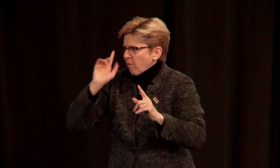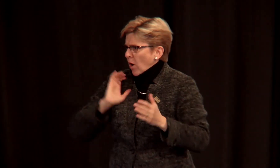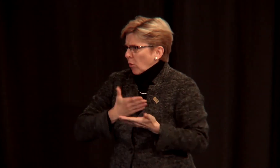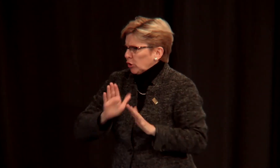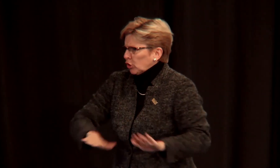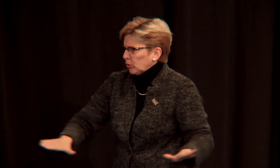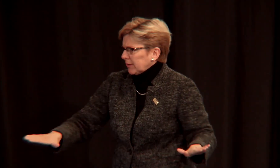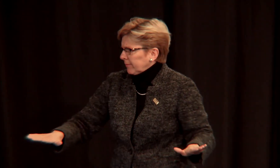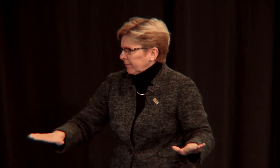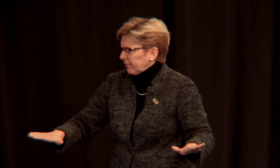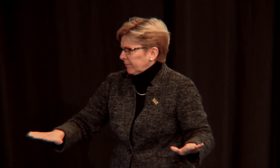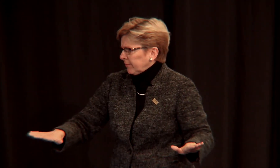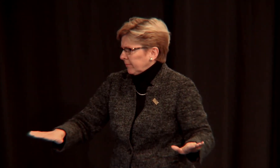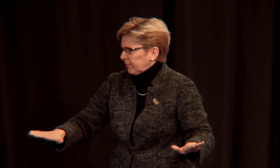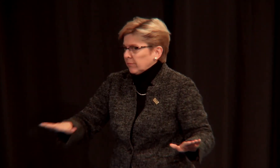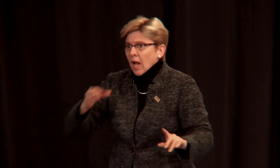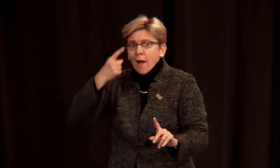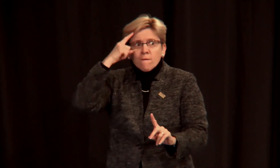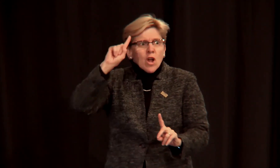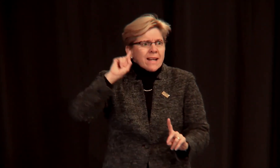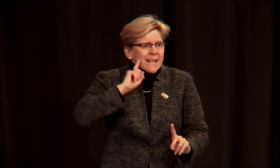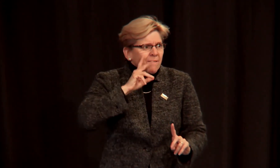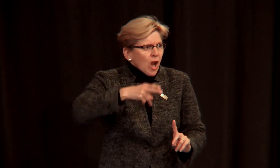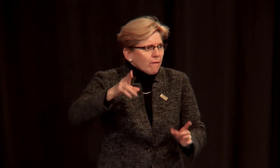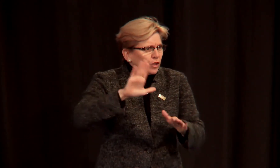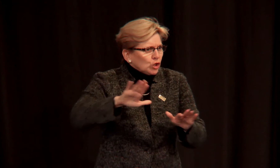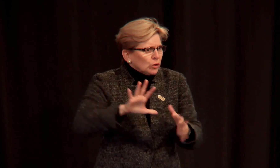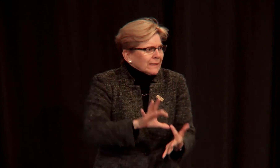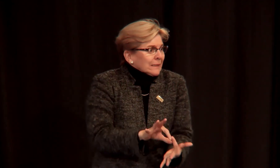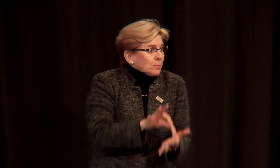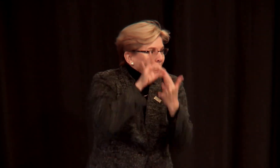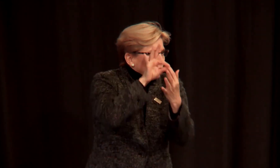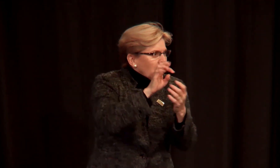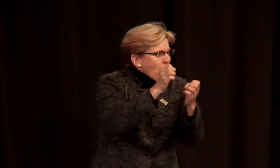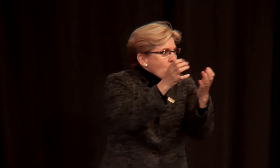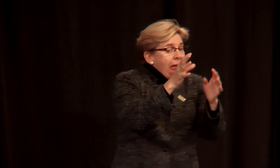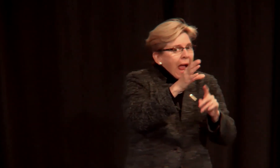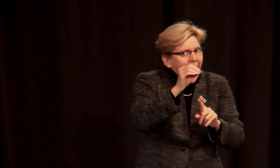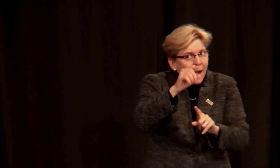brain development and for deaf and hard of hearing children especially and